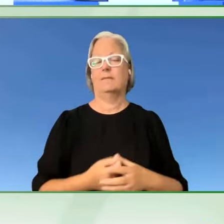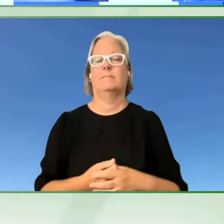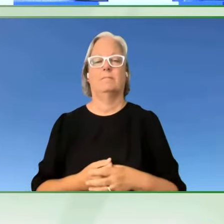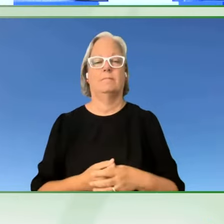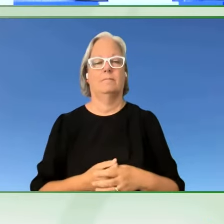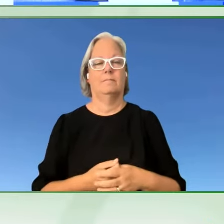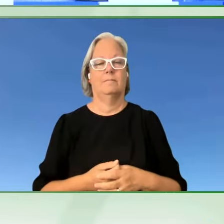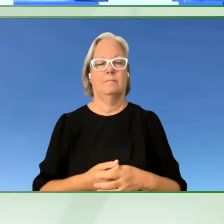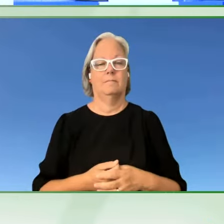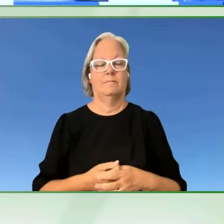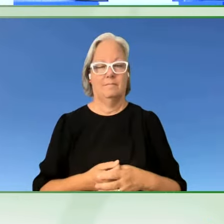interactive.